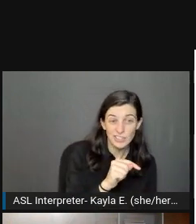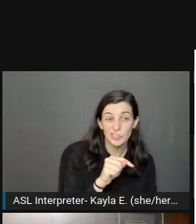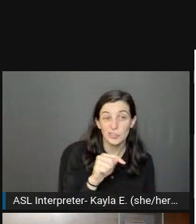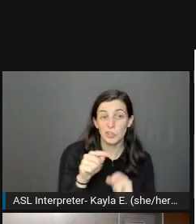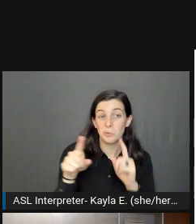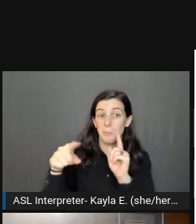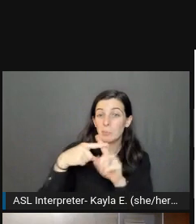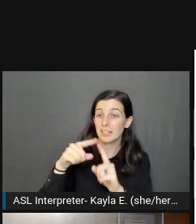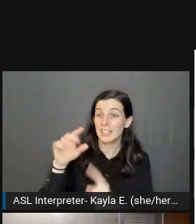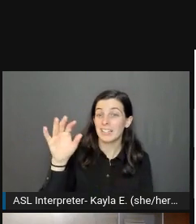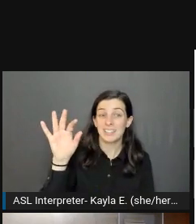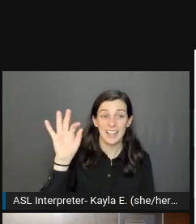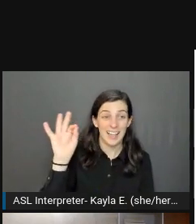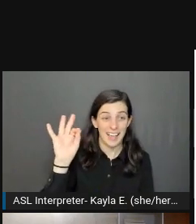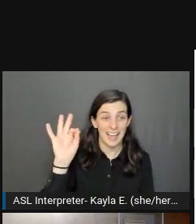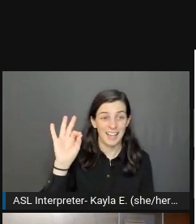chances are you'll get nothing.